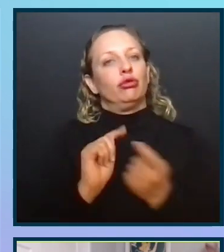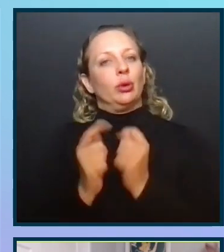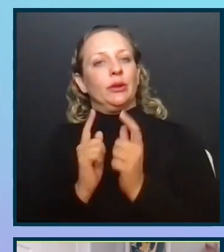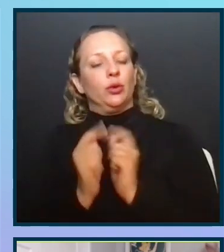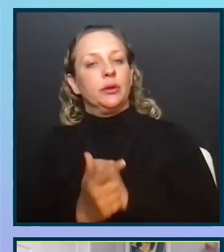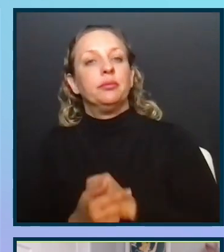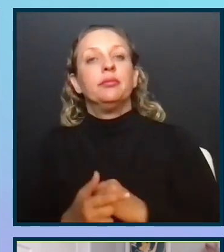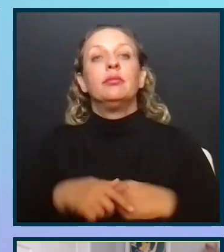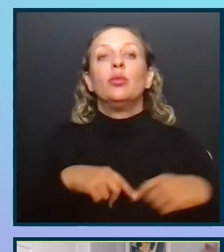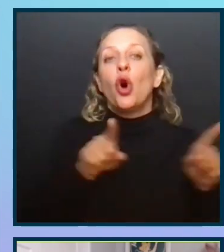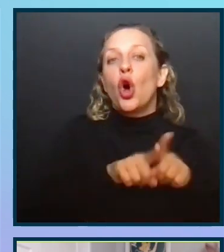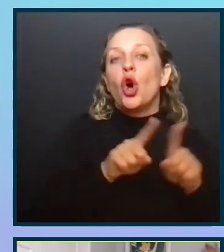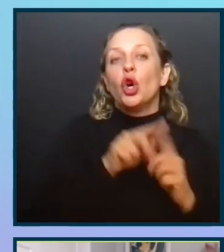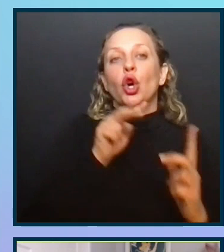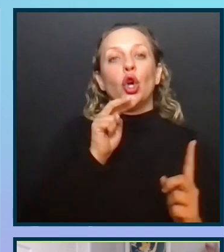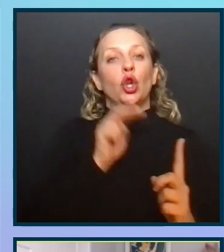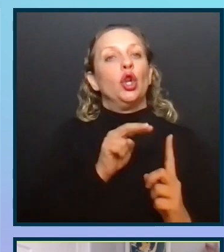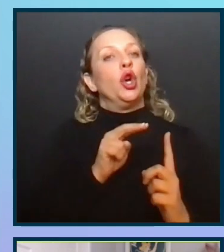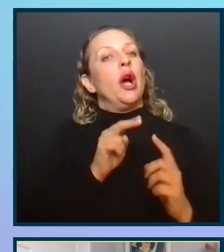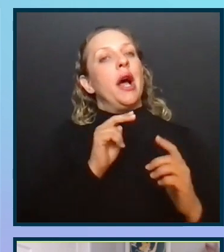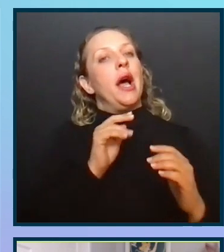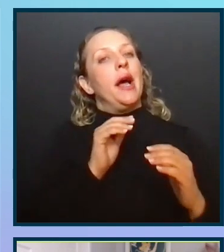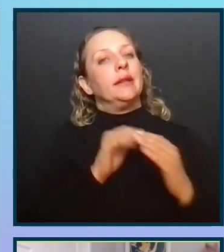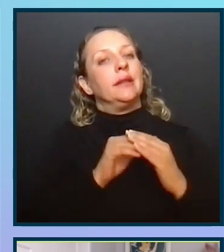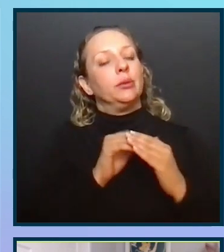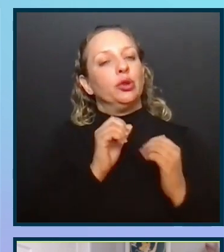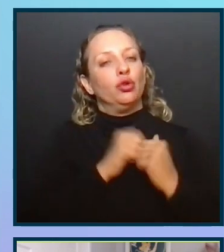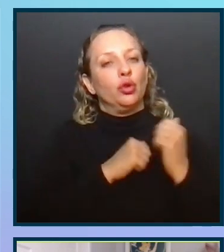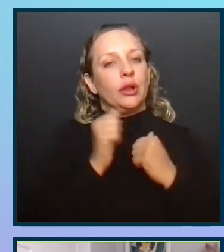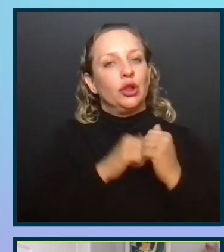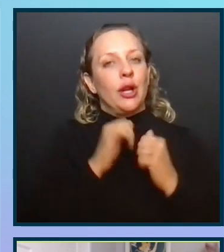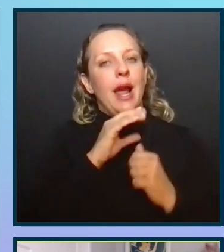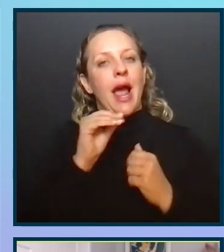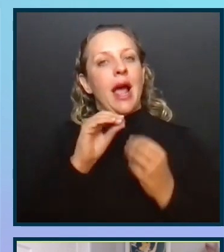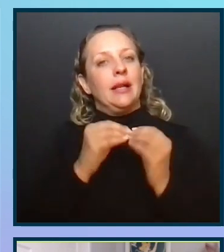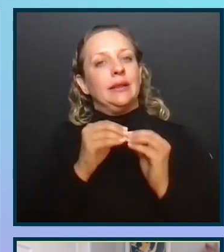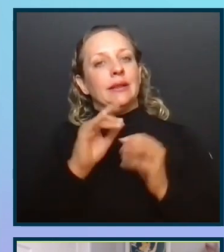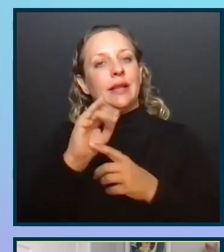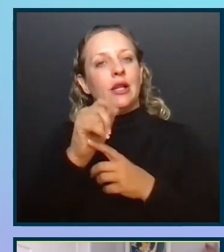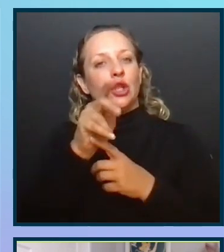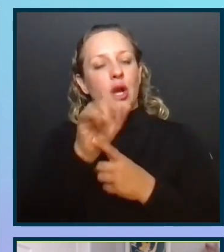We also look at accessible structure and taxonomy through headings, page titles,